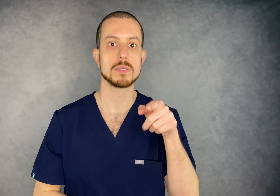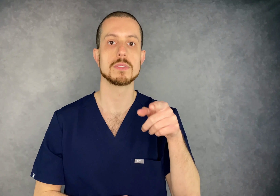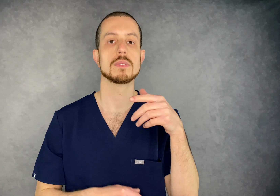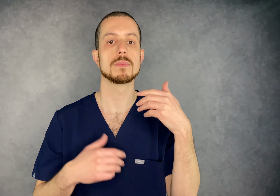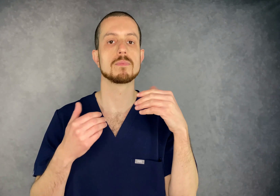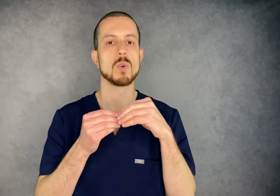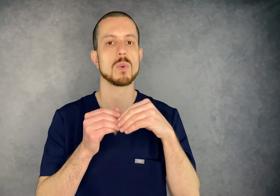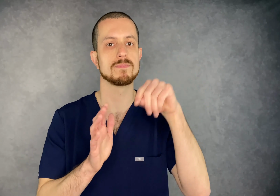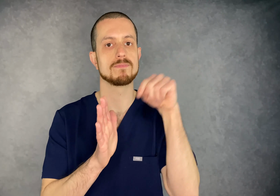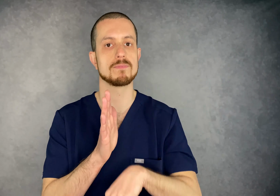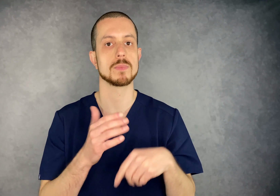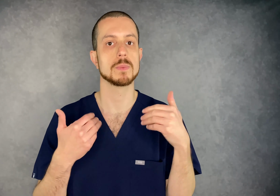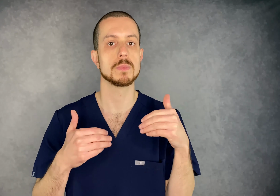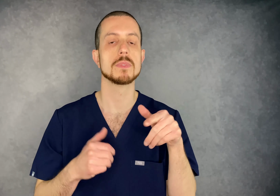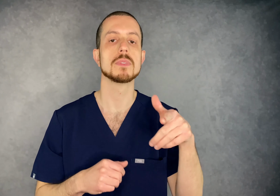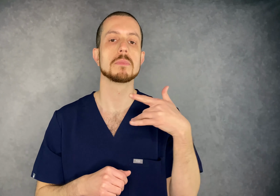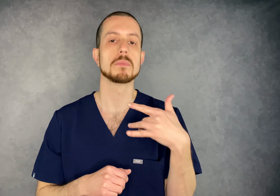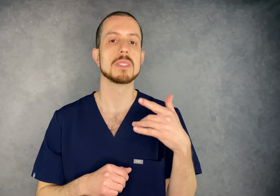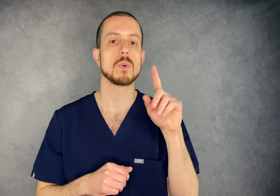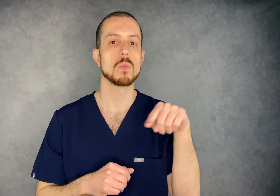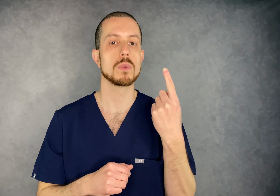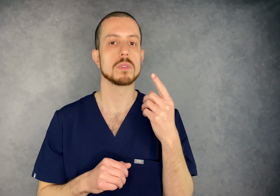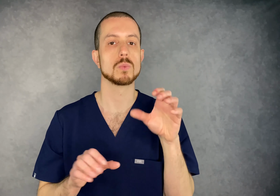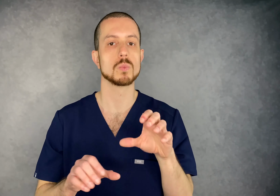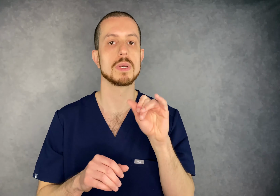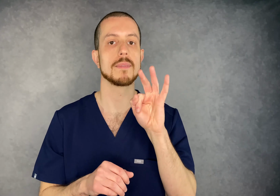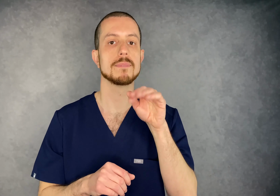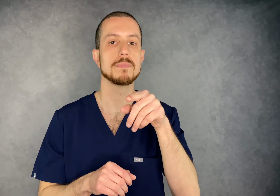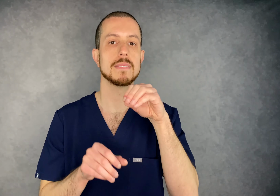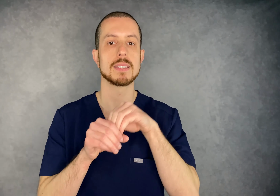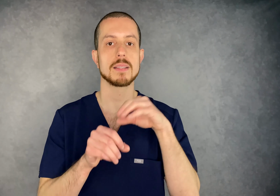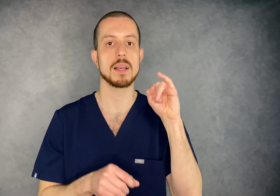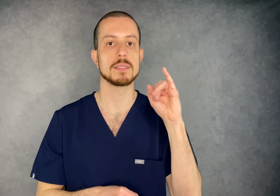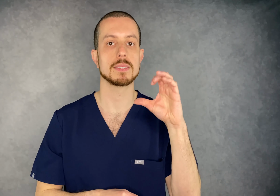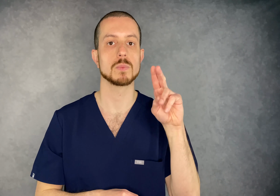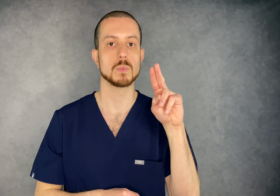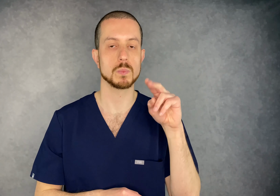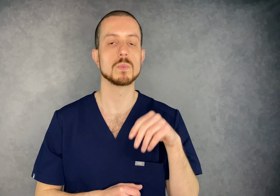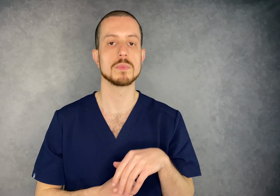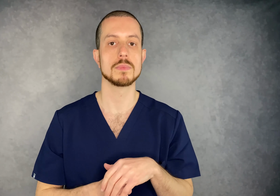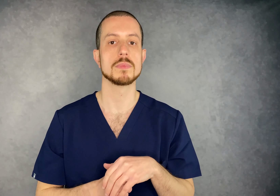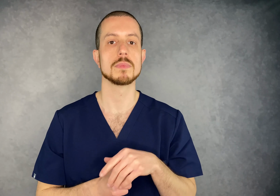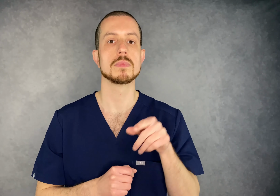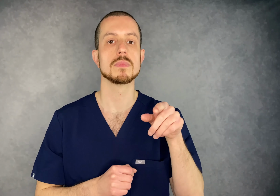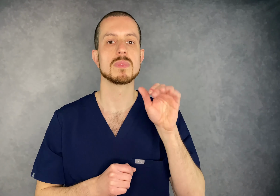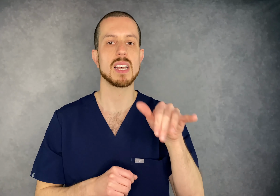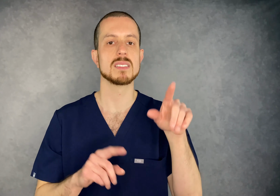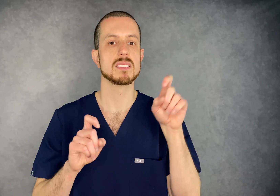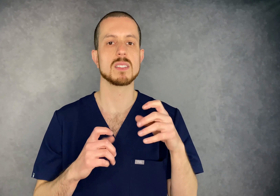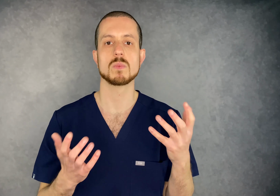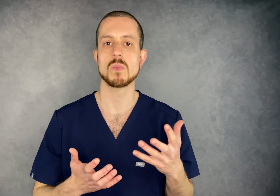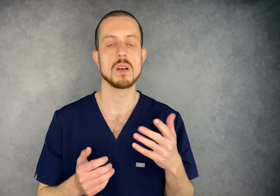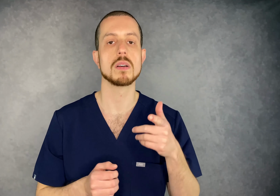It is much more invasive, though. It's typically only done in the ICU. What is involved in this test?